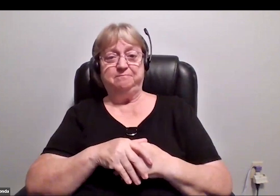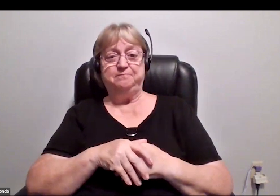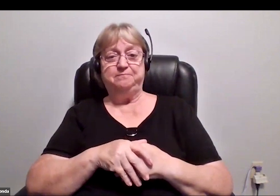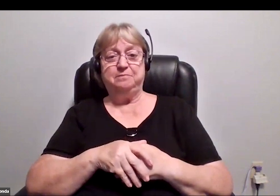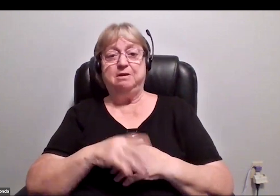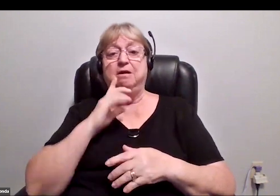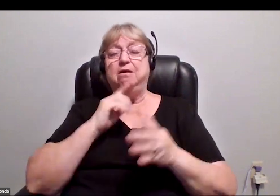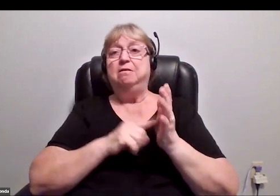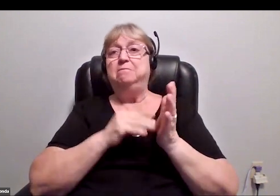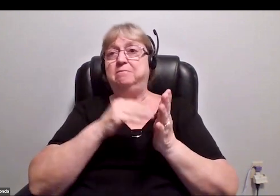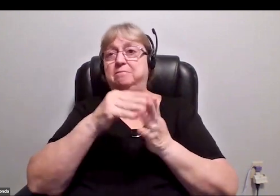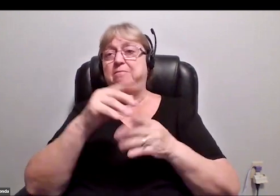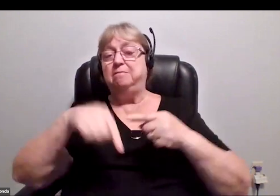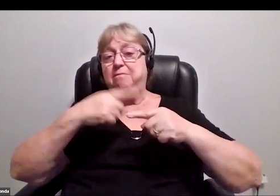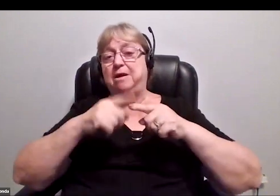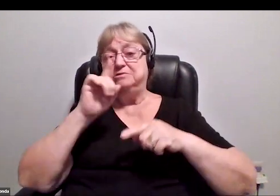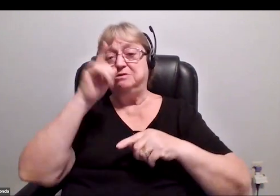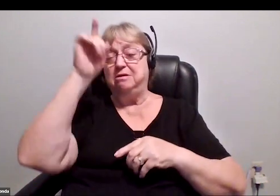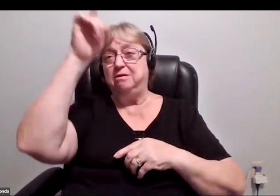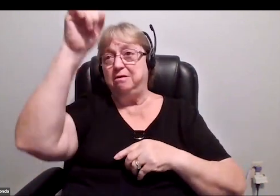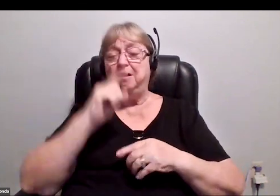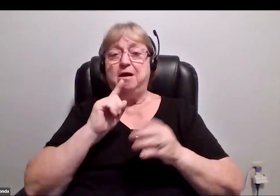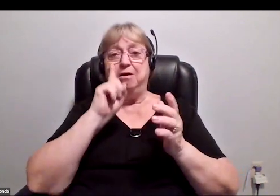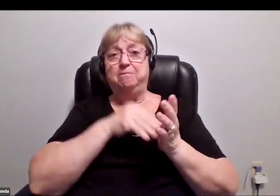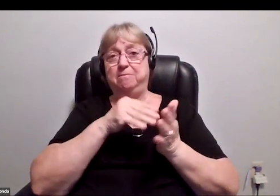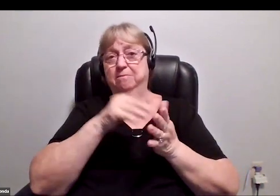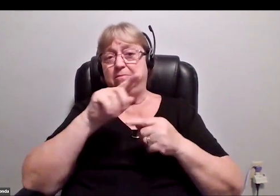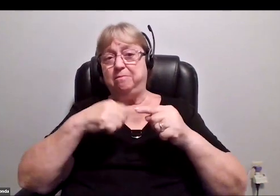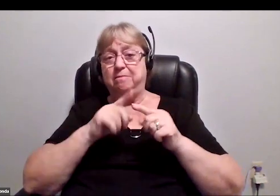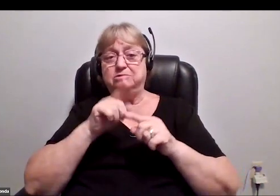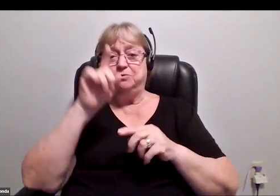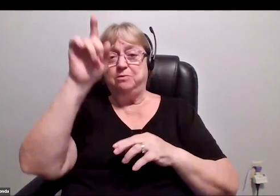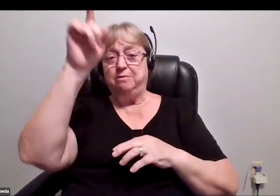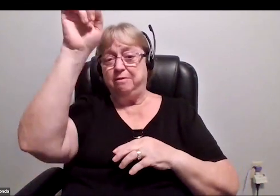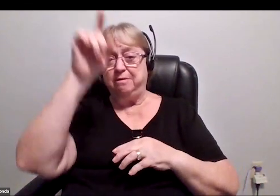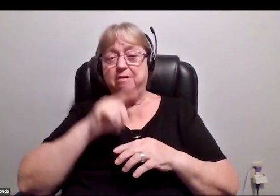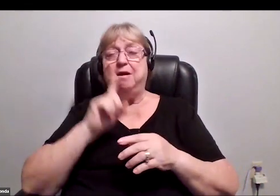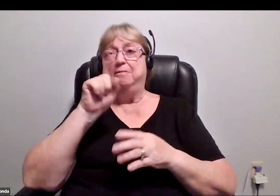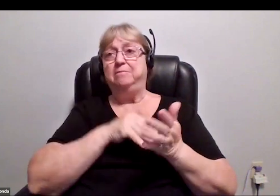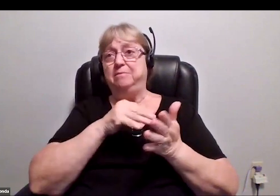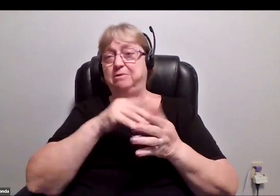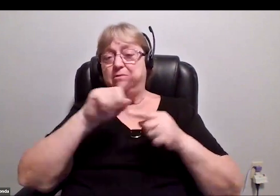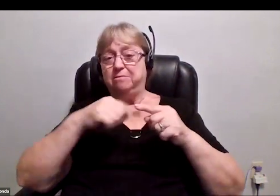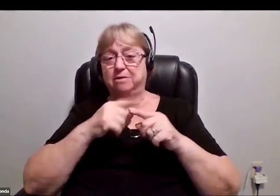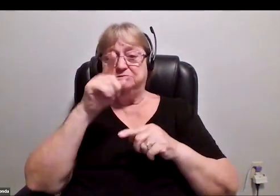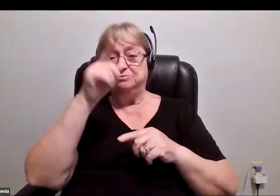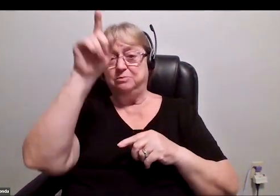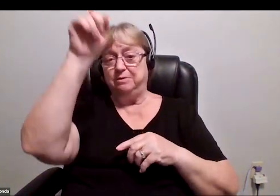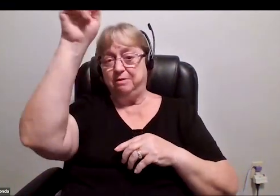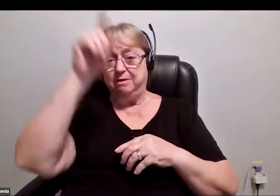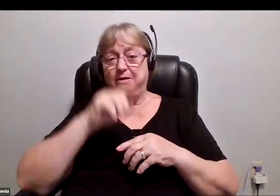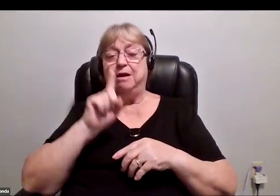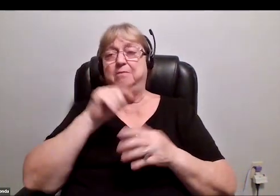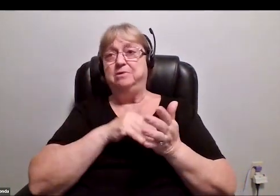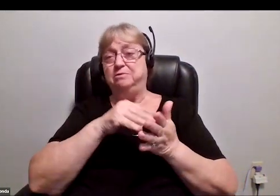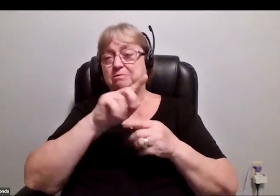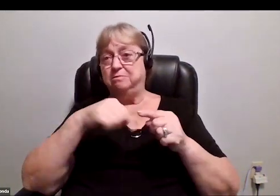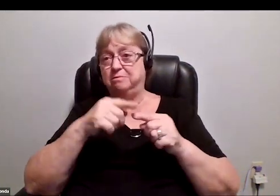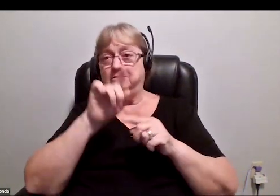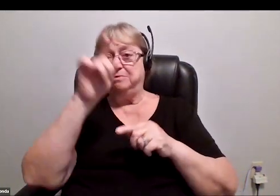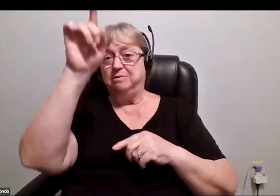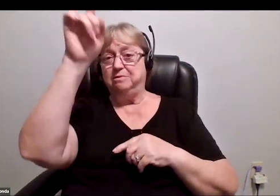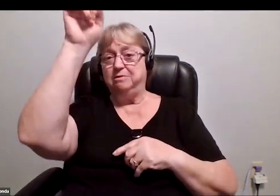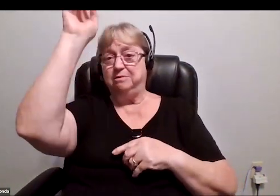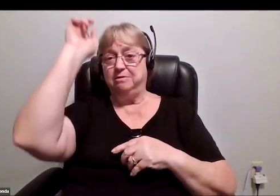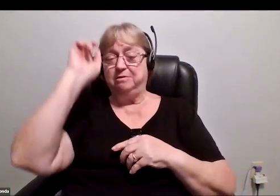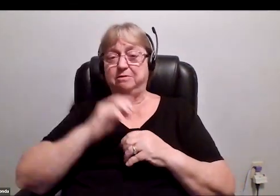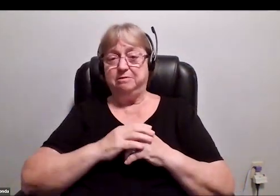A million miles away! A million miles away!